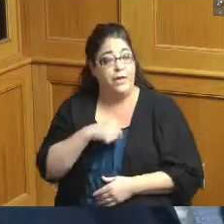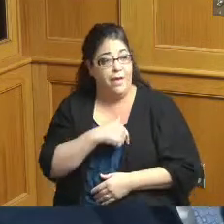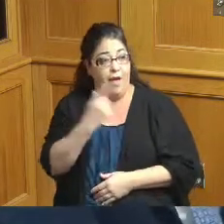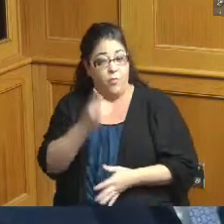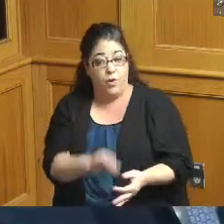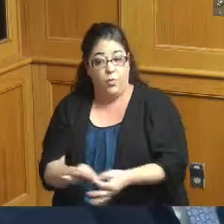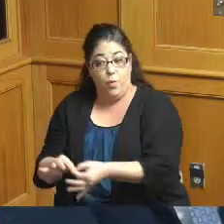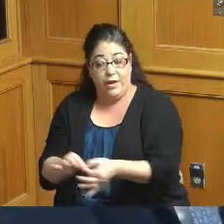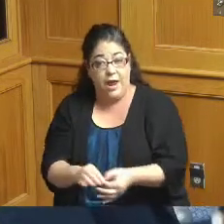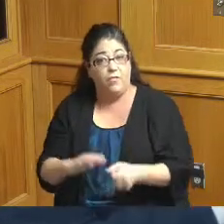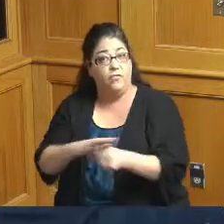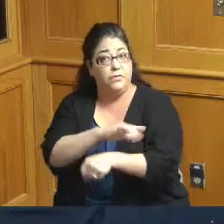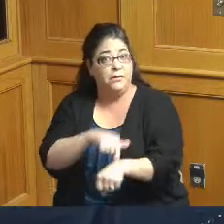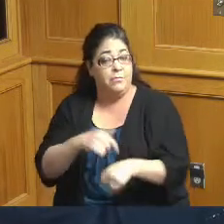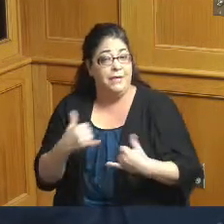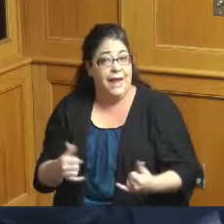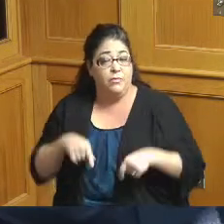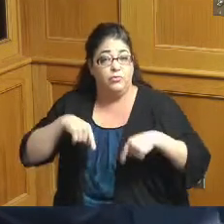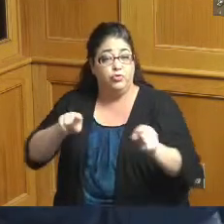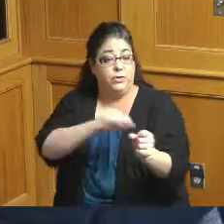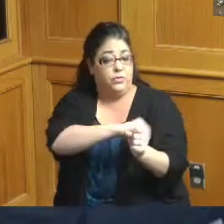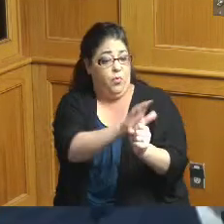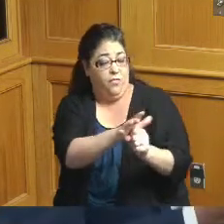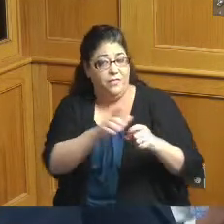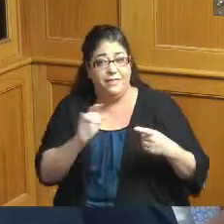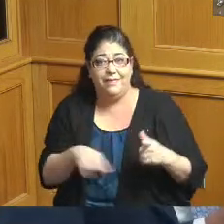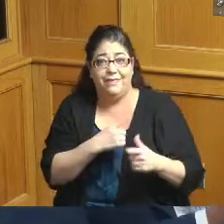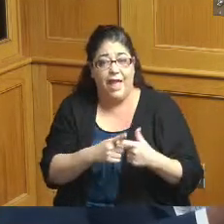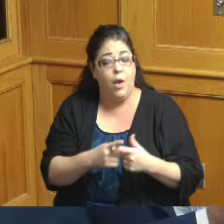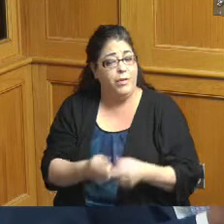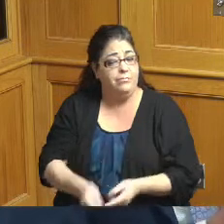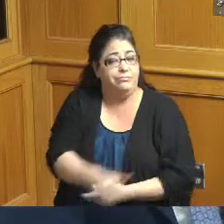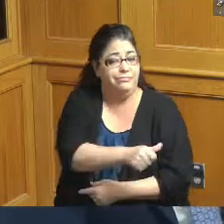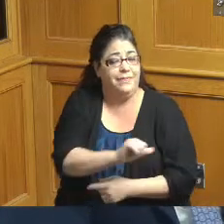during the pandemic we eliminated the family law clinic coordinator because the clinic was